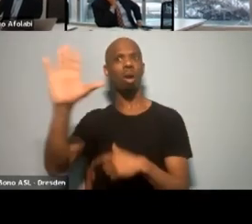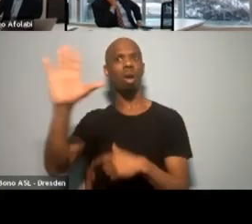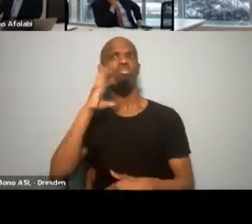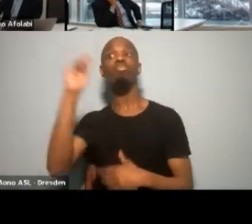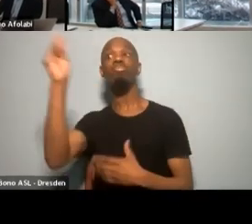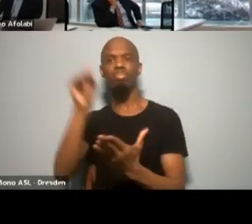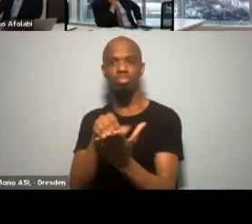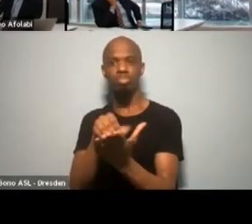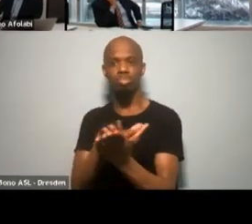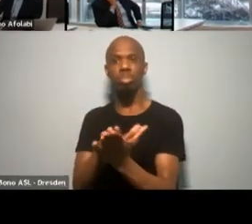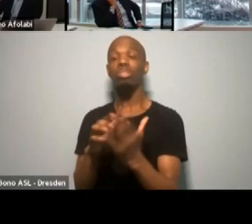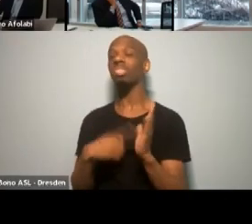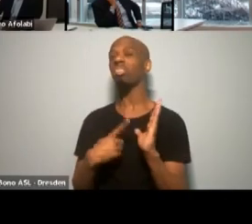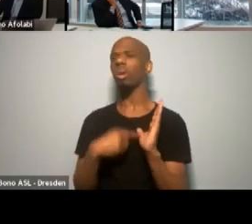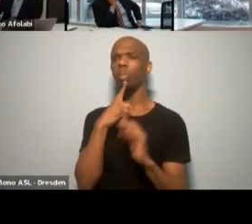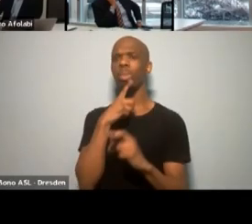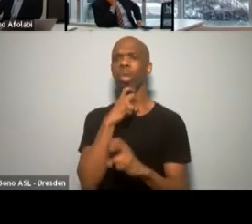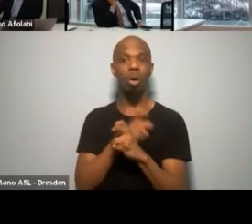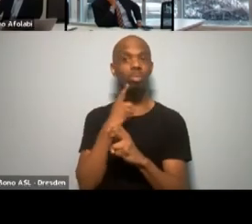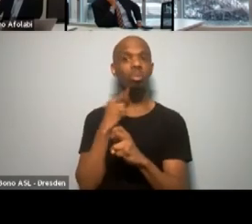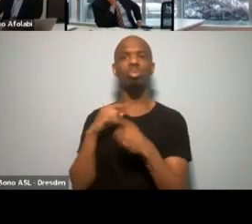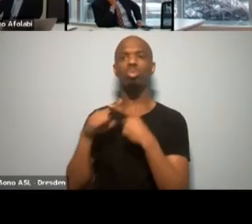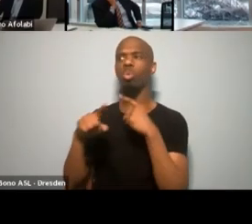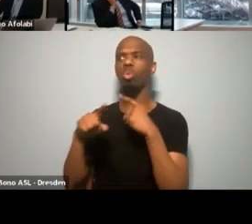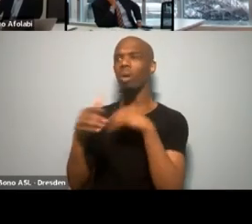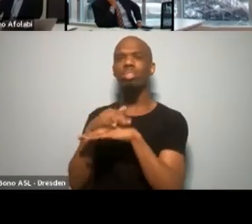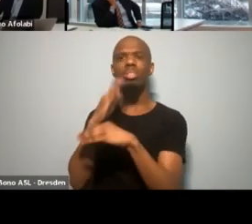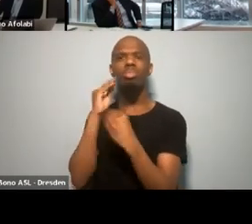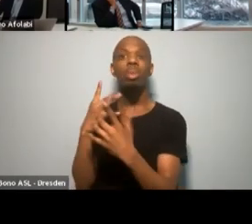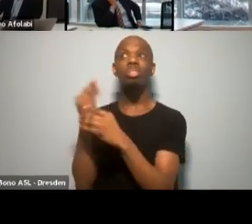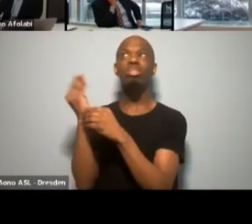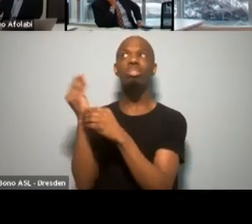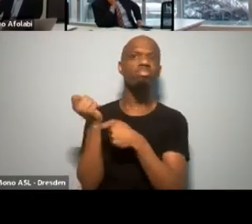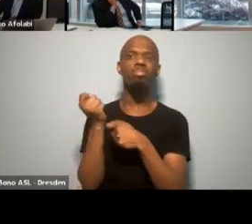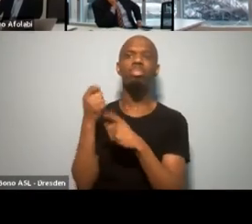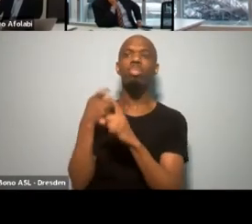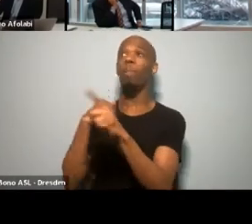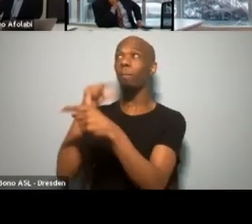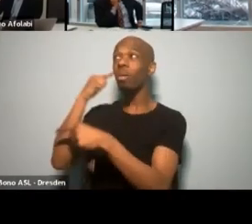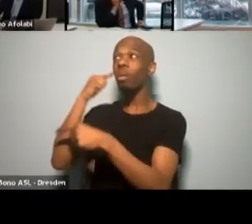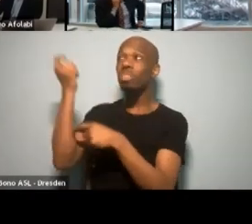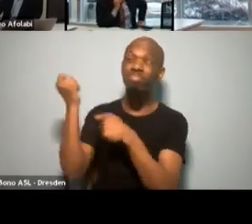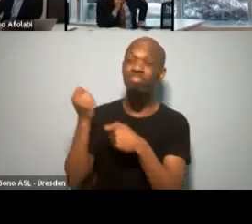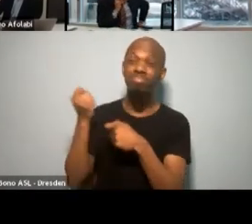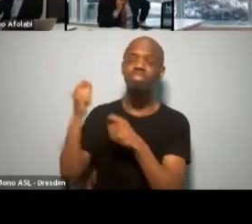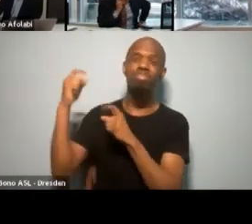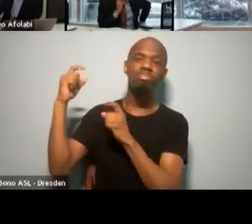from the side of government. And then it's, that speaks to bureaucracy. Sometimes they go there, you have to fill some forms,